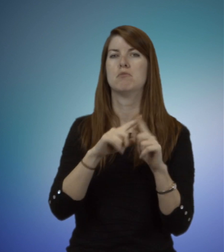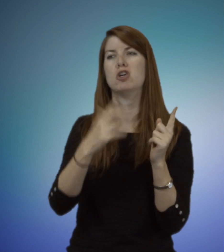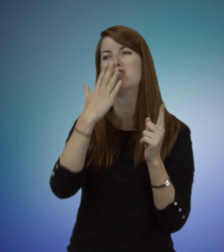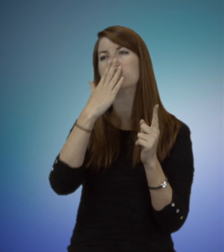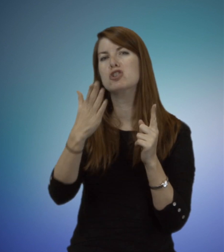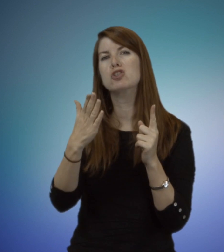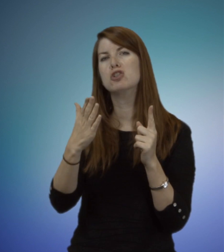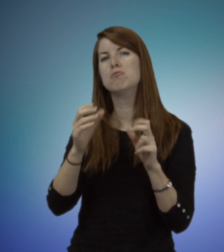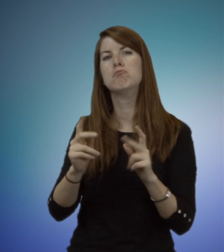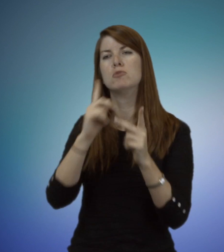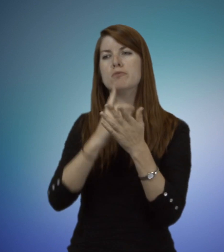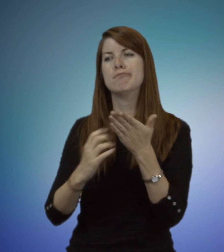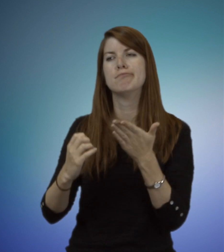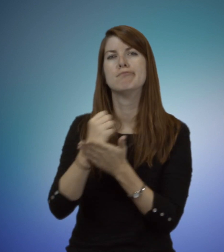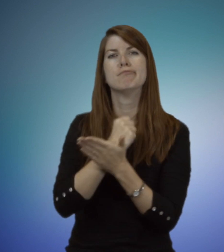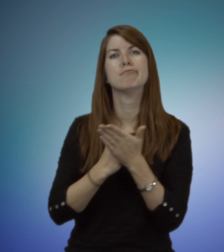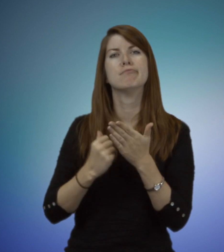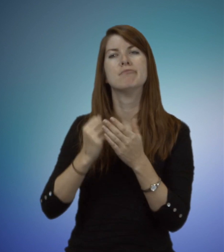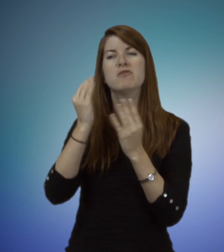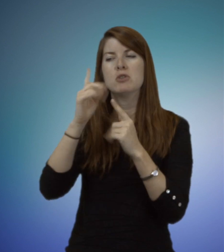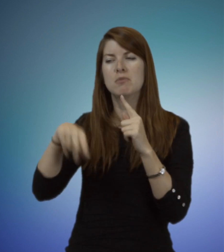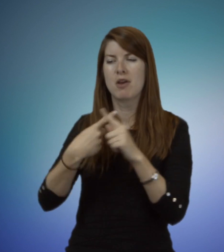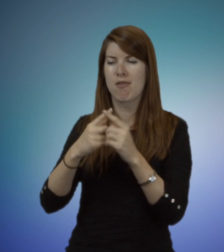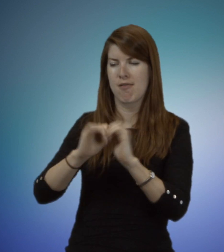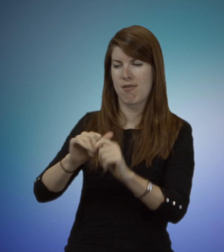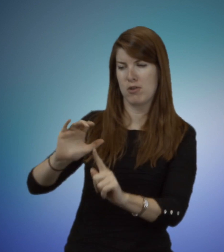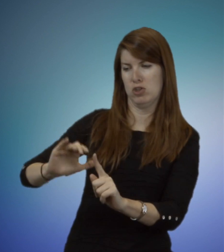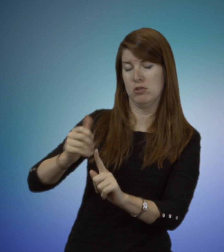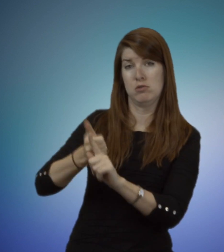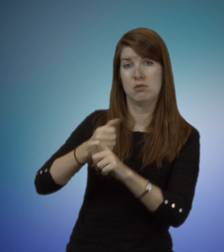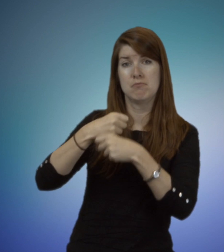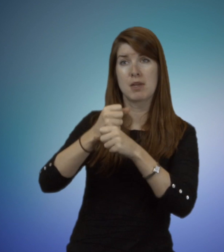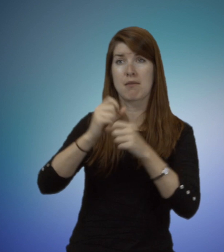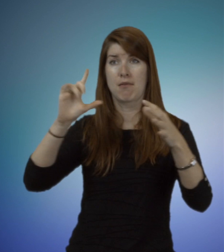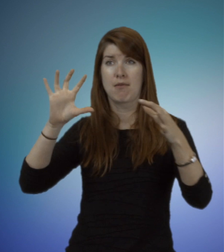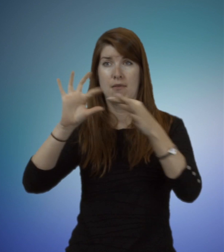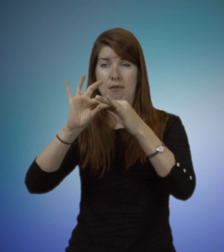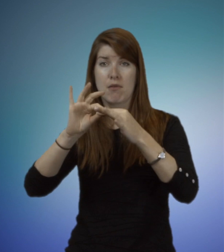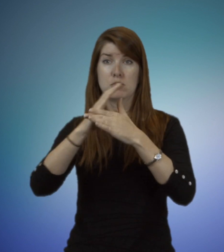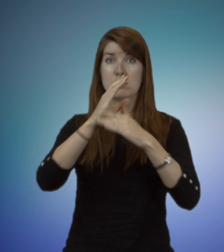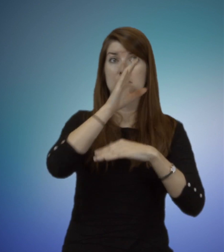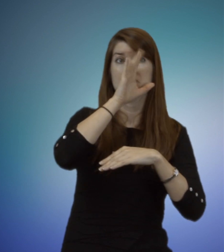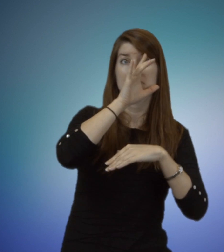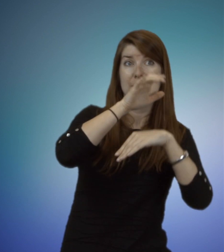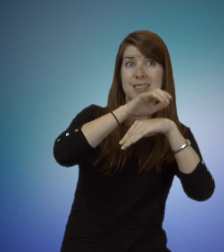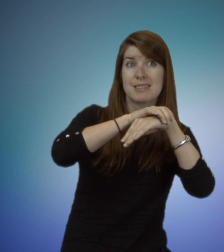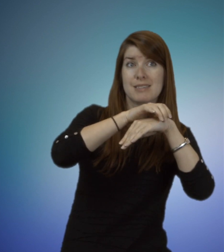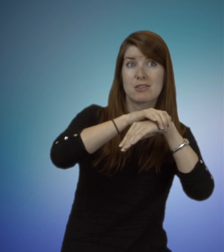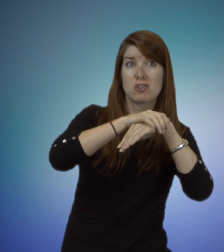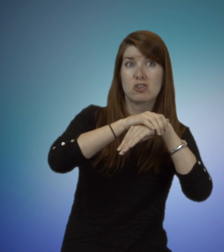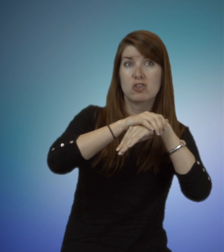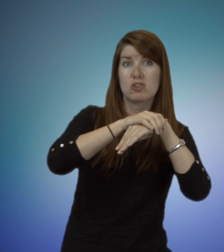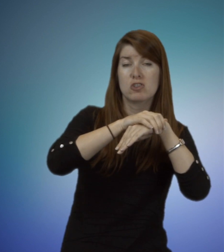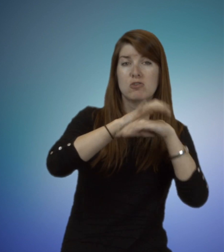between spoken English and then specifically relate it to written English for academic purposes.